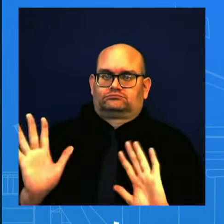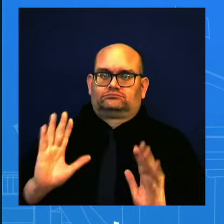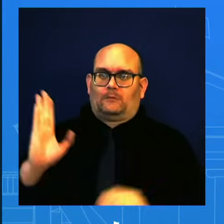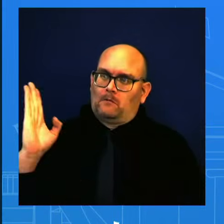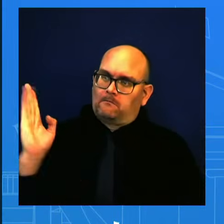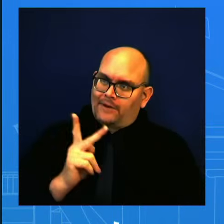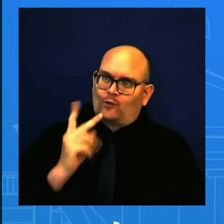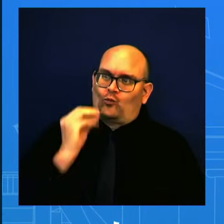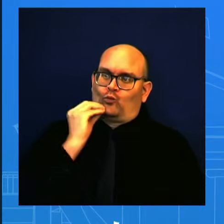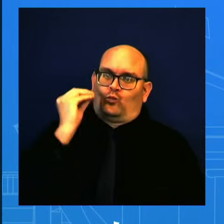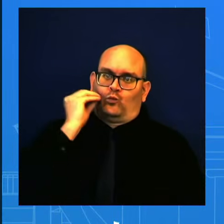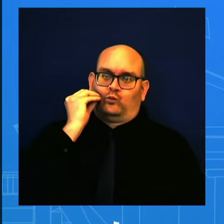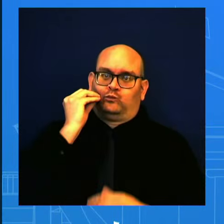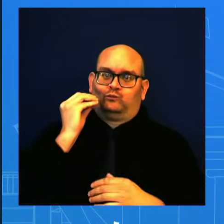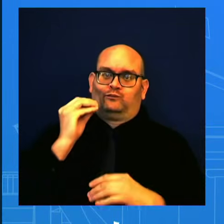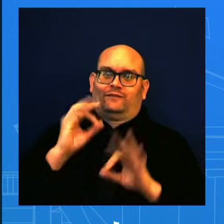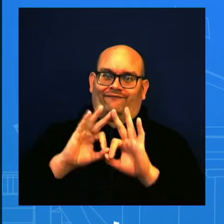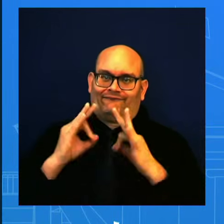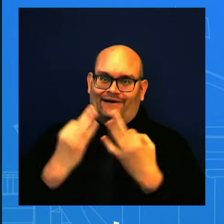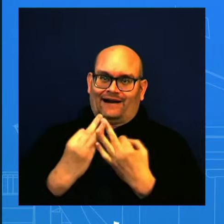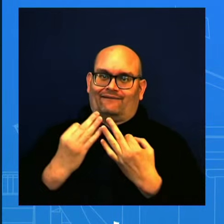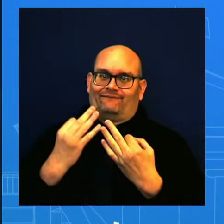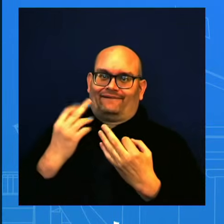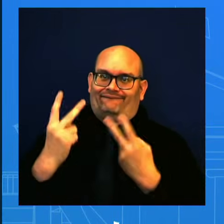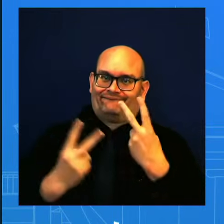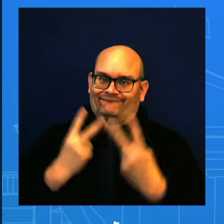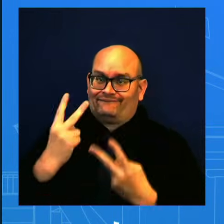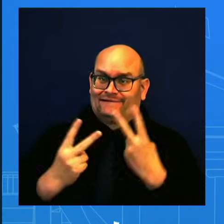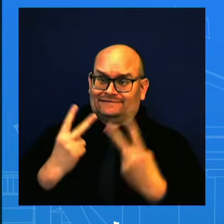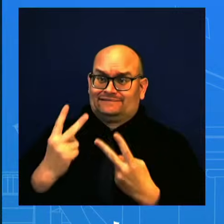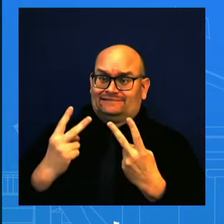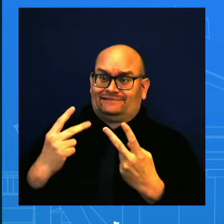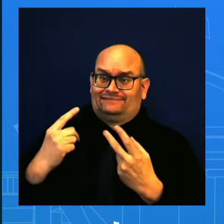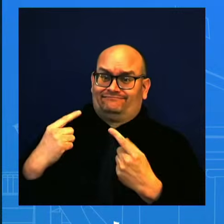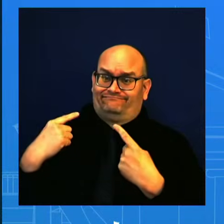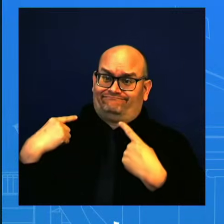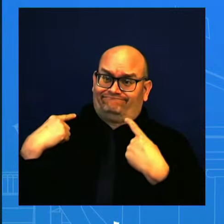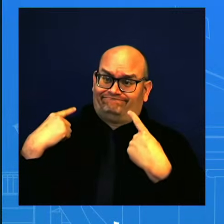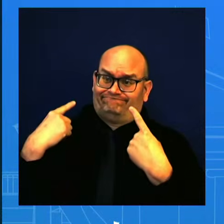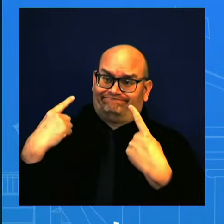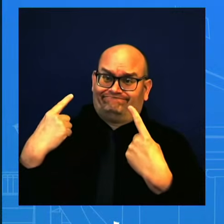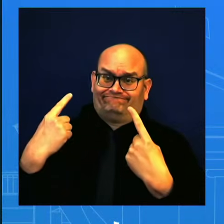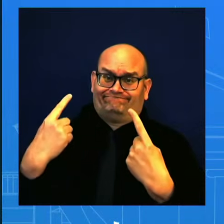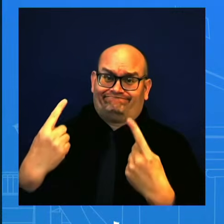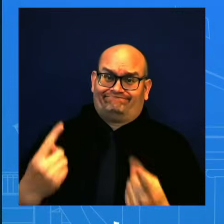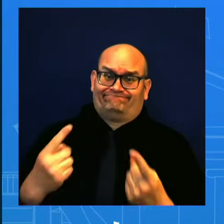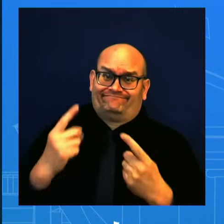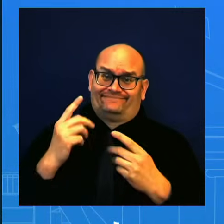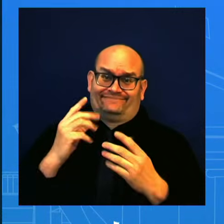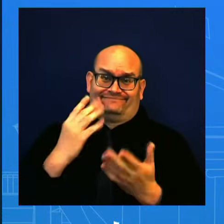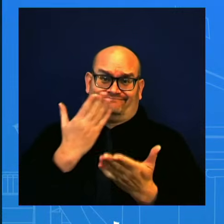building homes that are affordable for folks, and taking on price gouging. It's very different than what the other side,